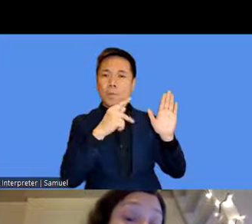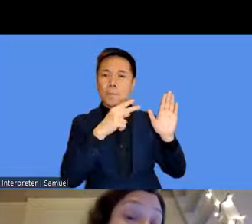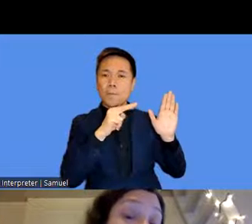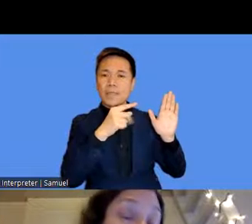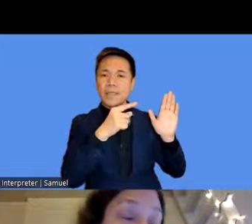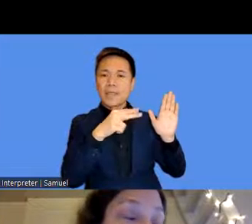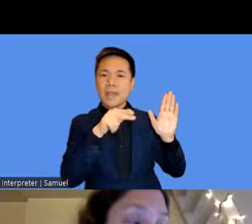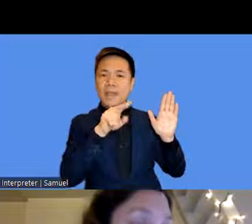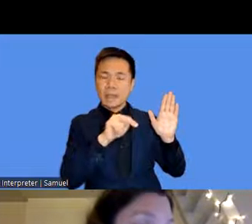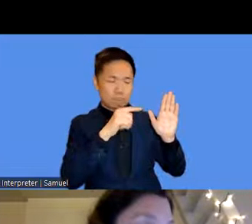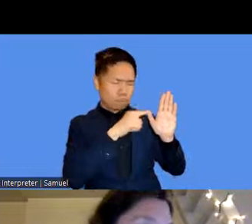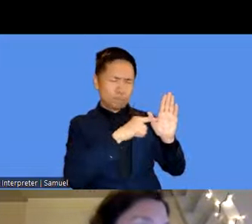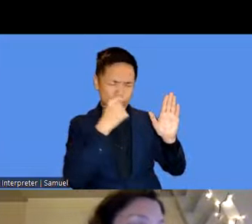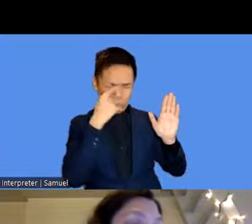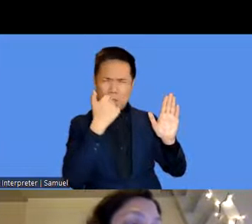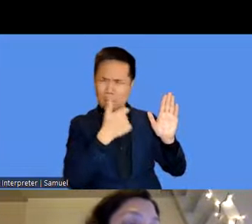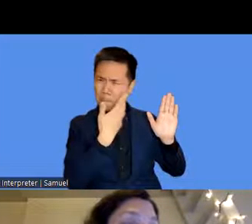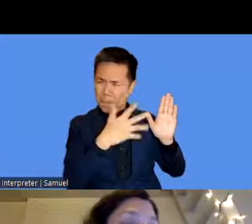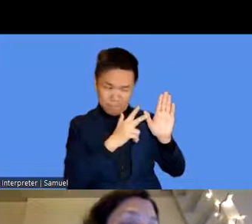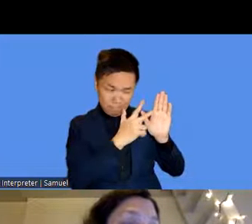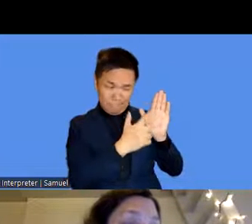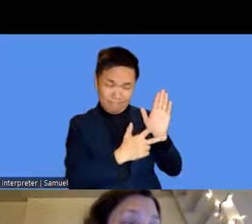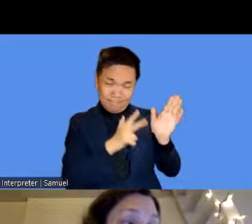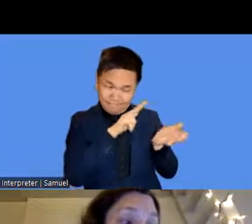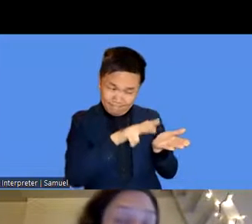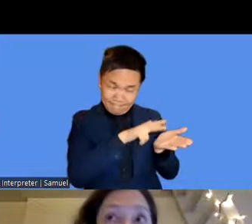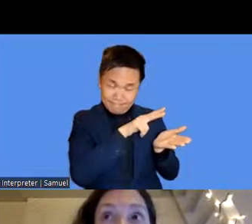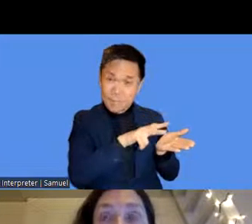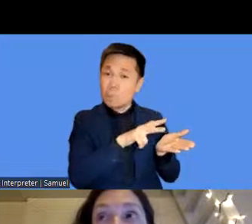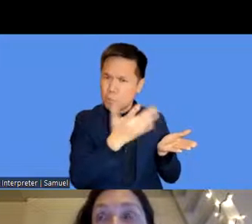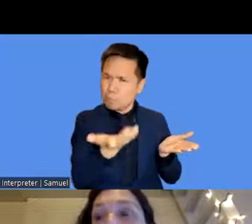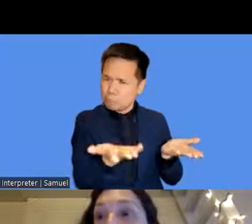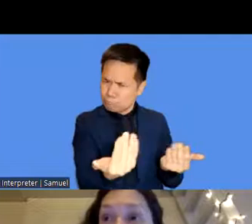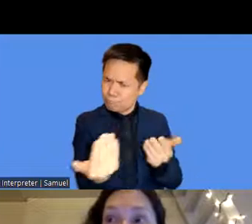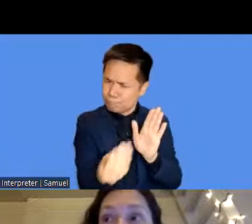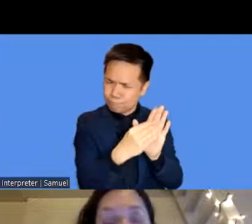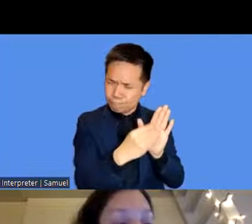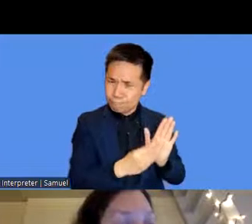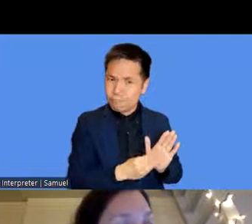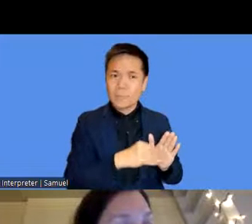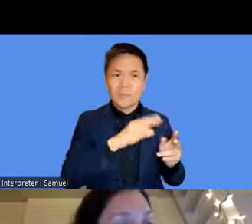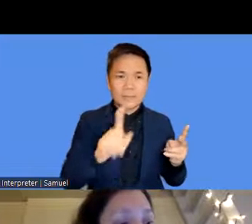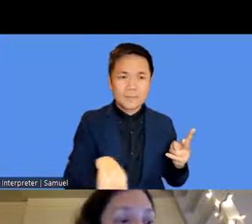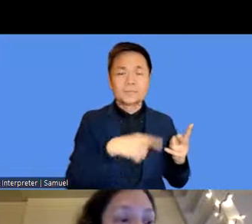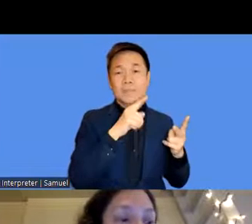I will provide that link, too. And second, we are creating a roadmap for citizen data.